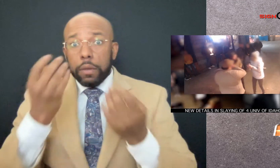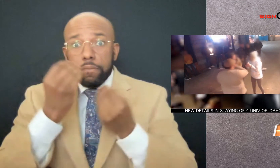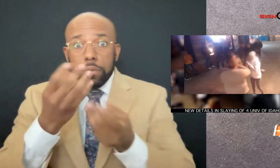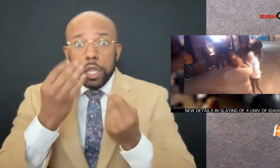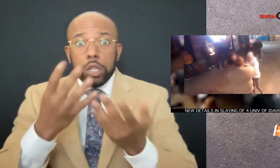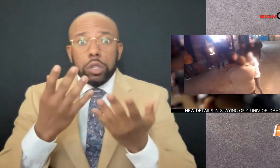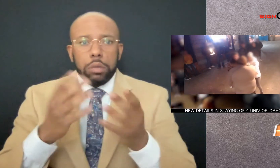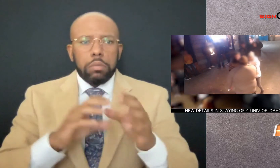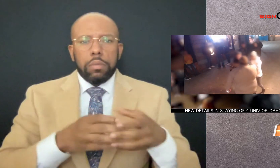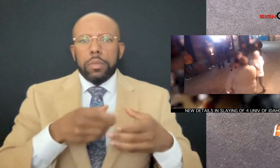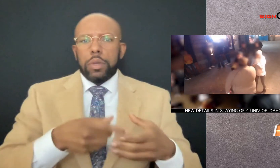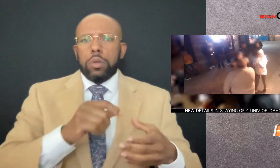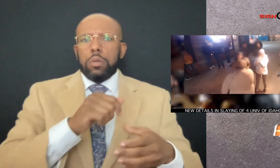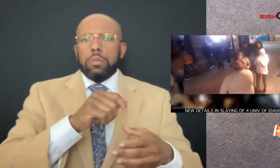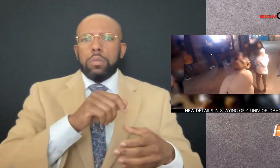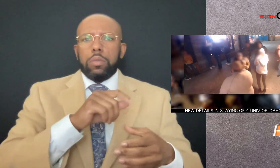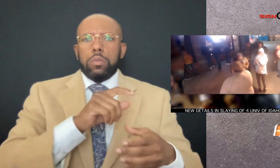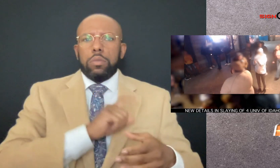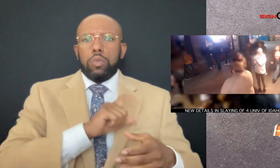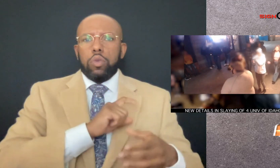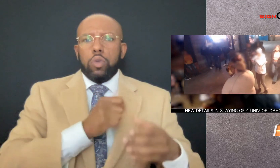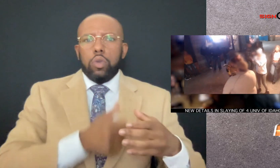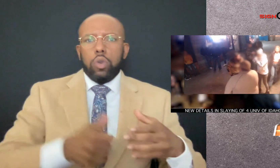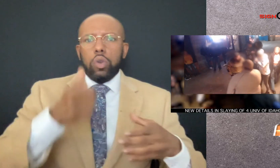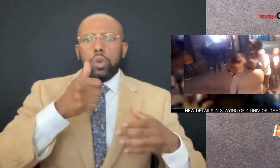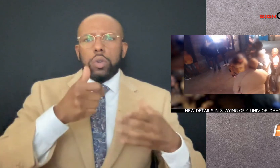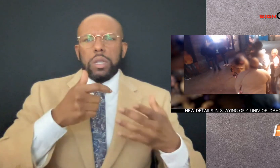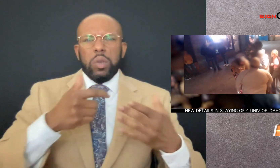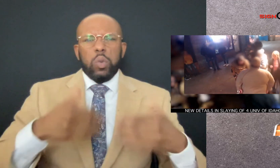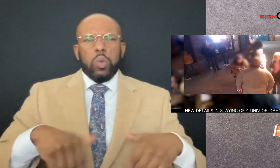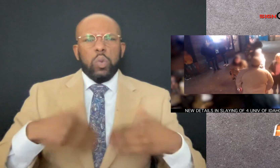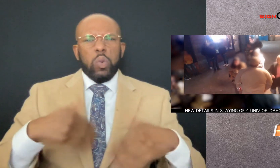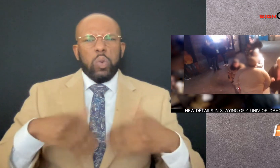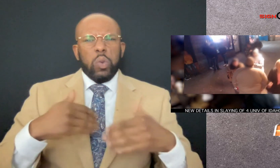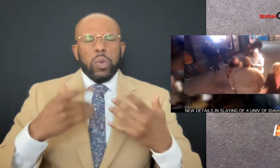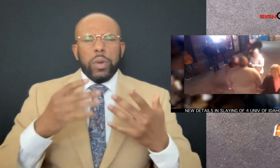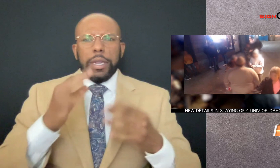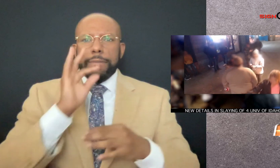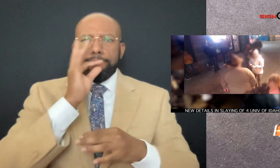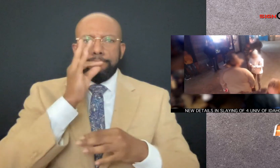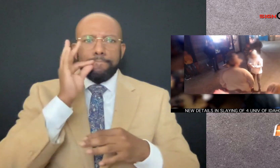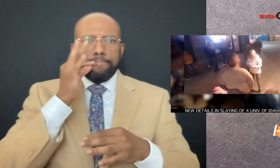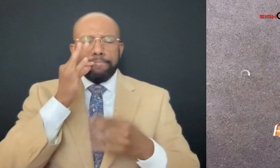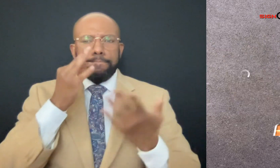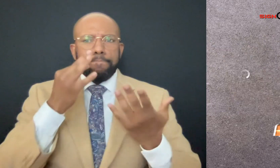beyond that information authorities have been very tight-lipped about the investigation.